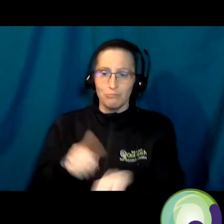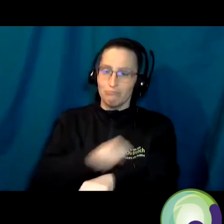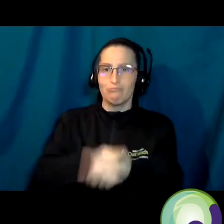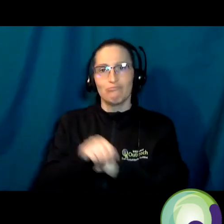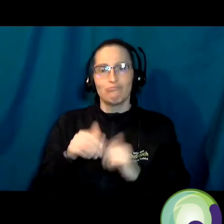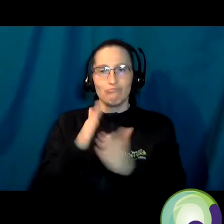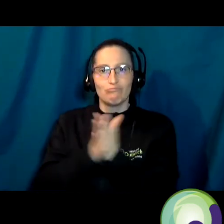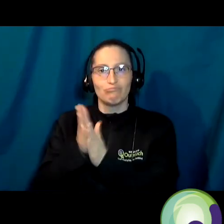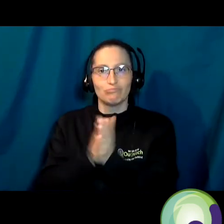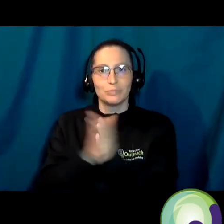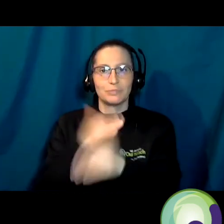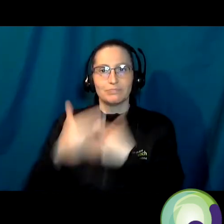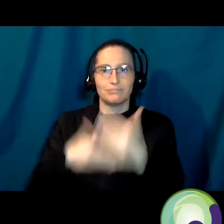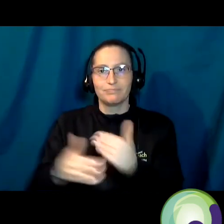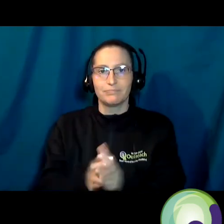Heidi: Yeah, I would say even